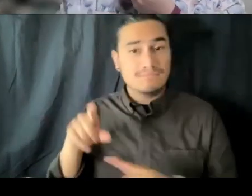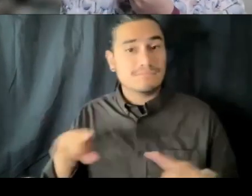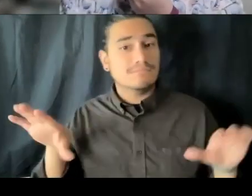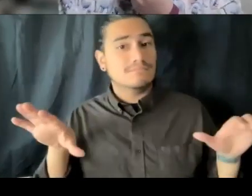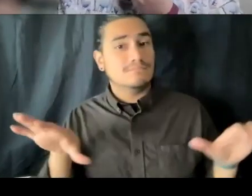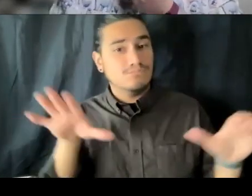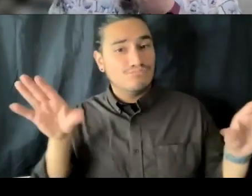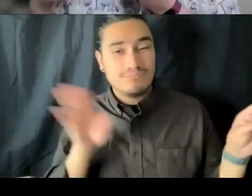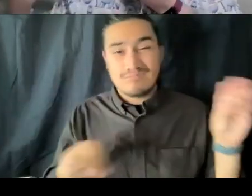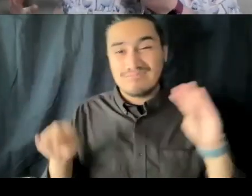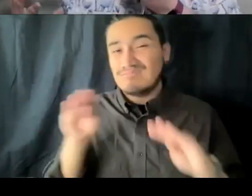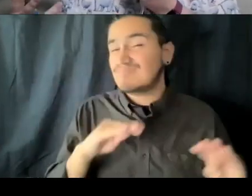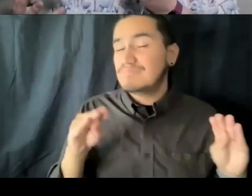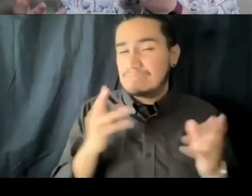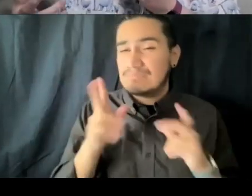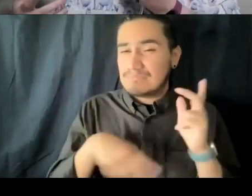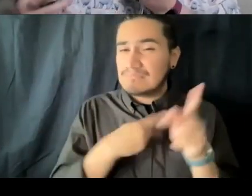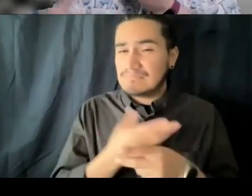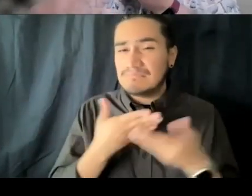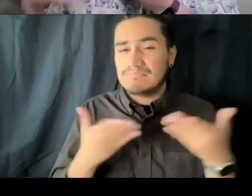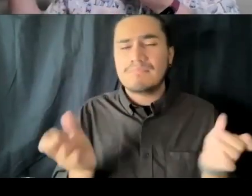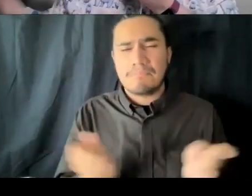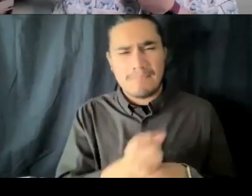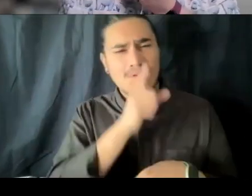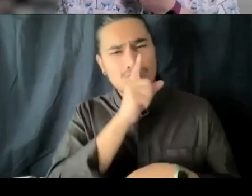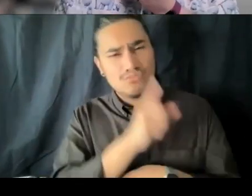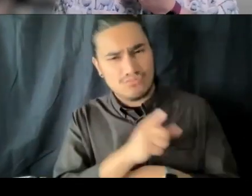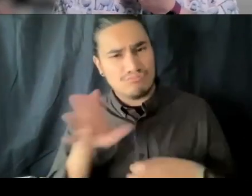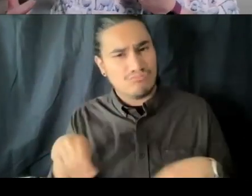no matter what, make sure that you have privacy.